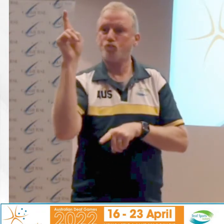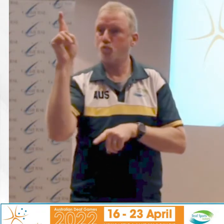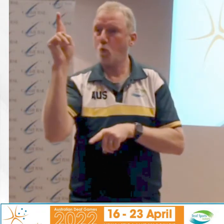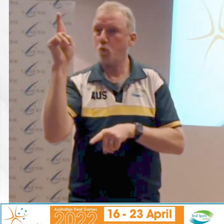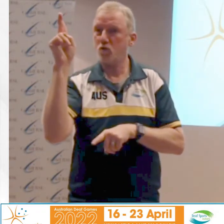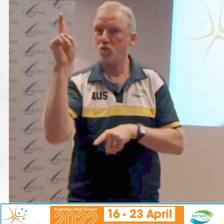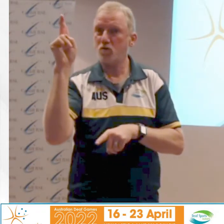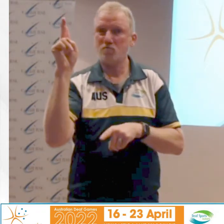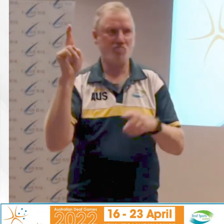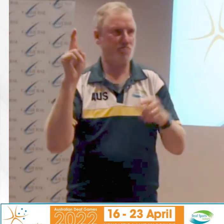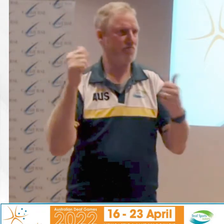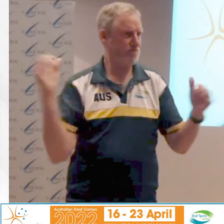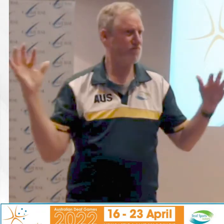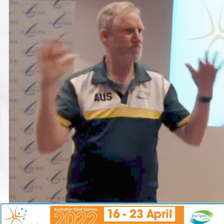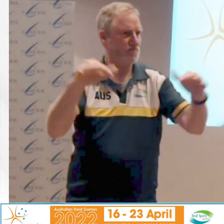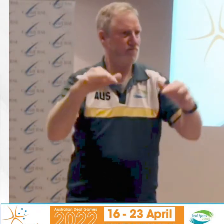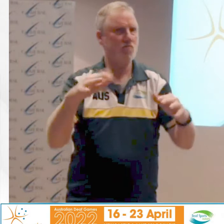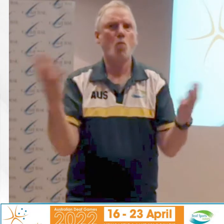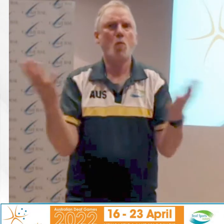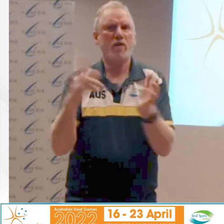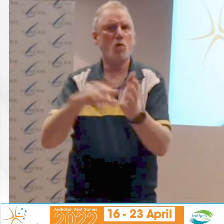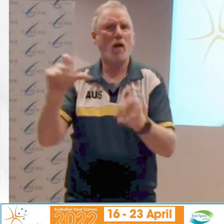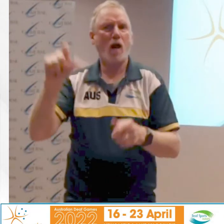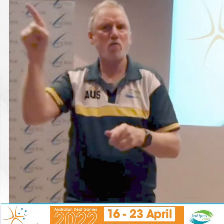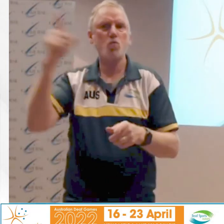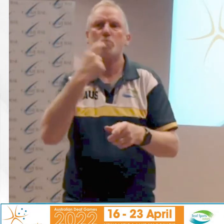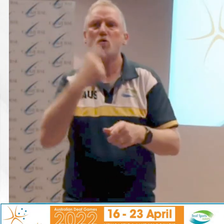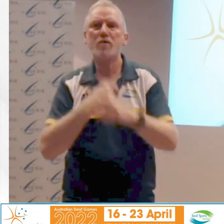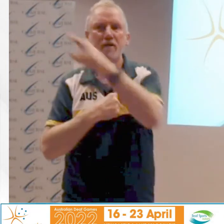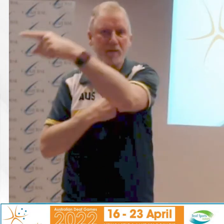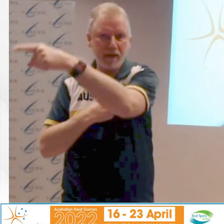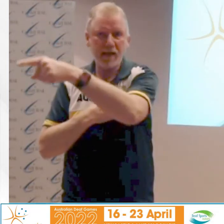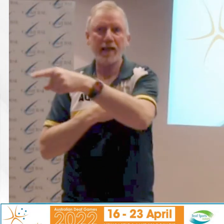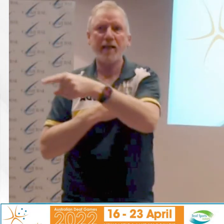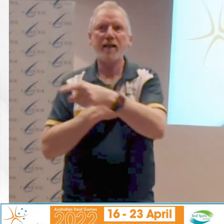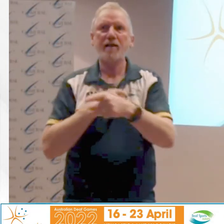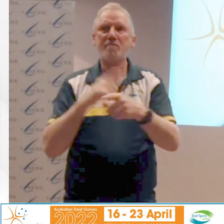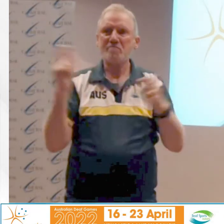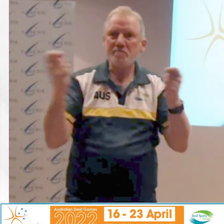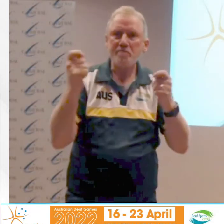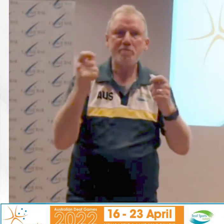the one year to go launch we had a really nice turnout and that was still the Newcastle Museum